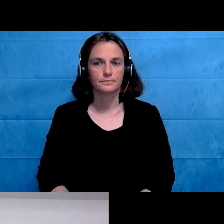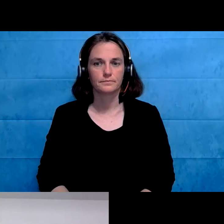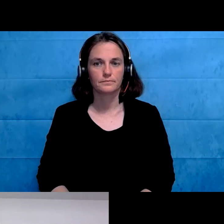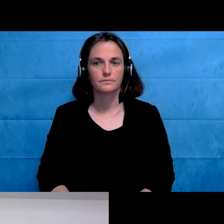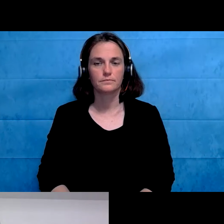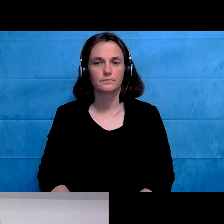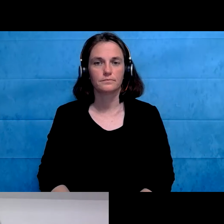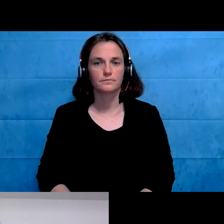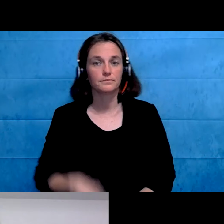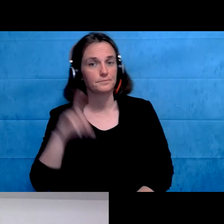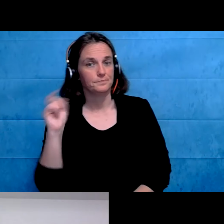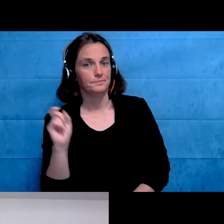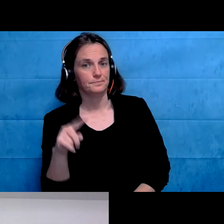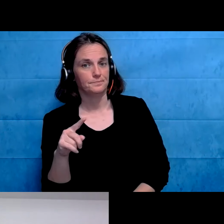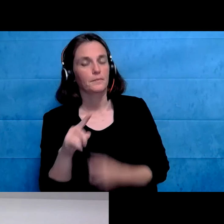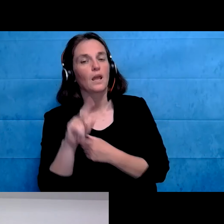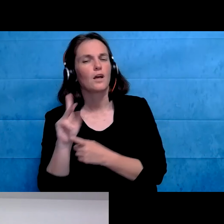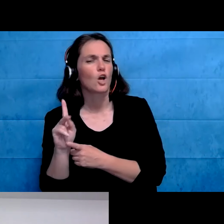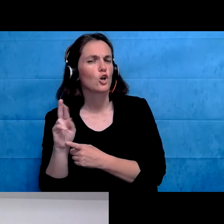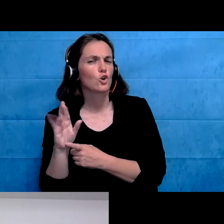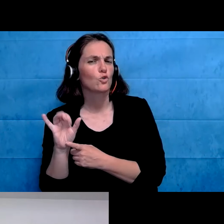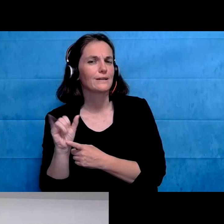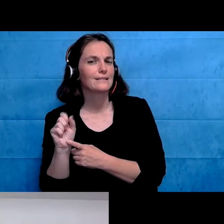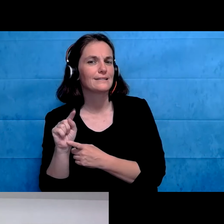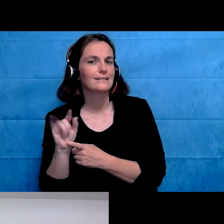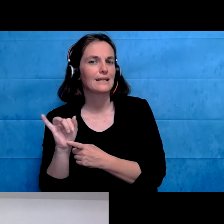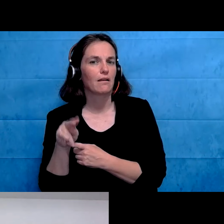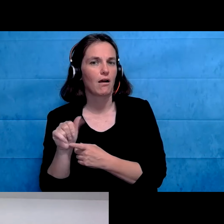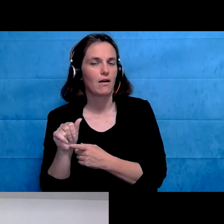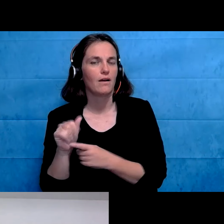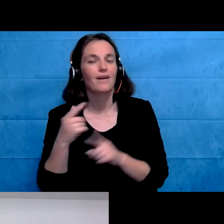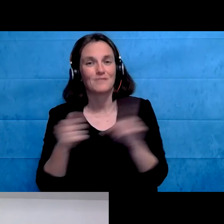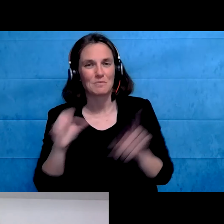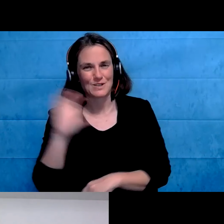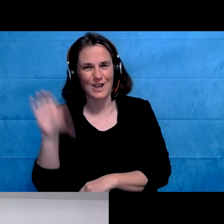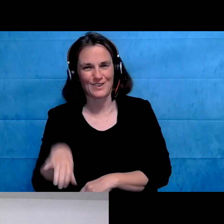And Christena from Chicago, it's nice to see your name Christena,